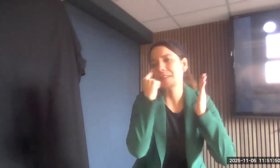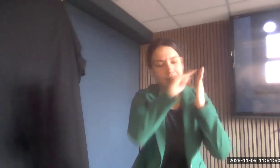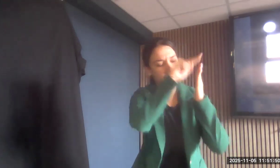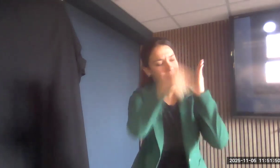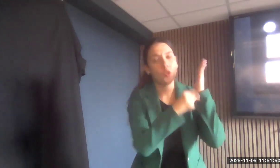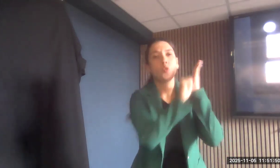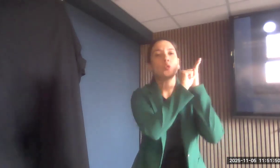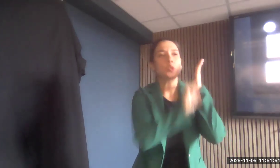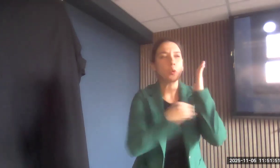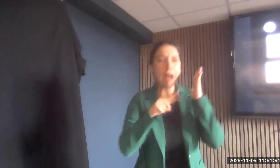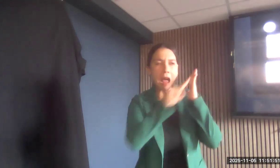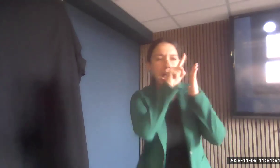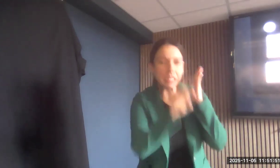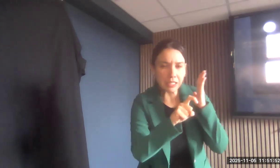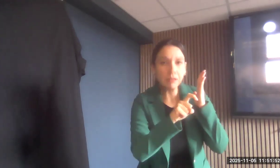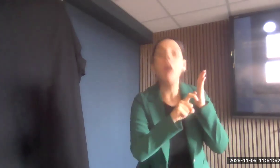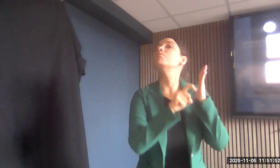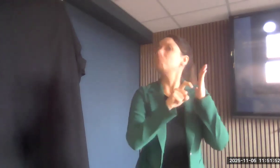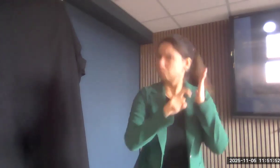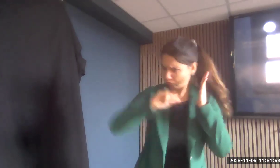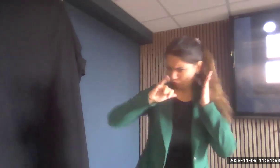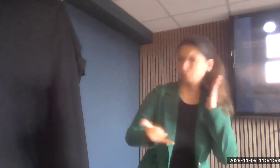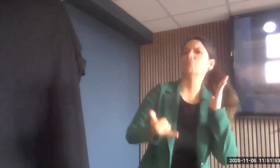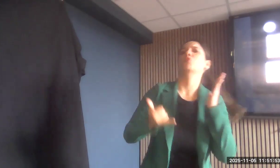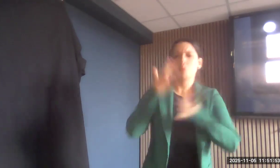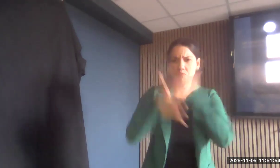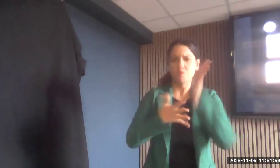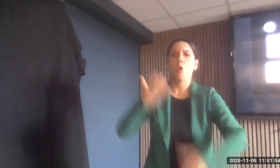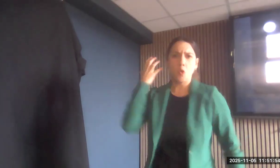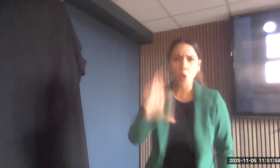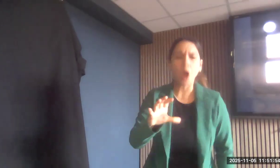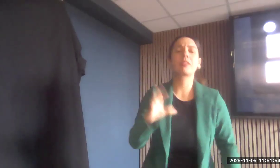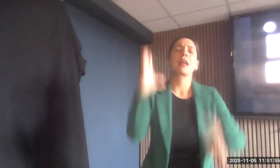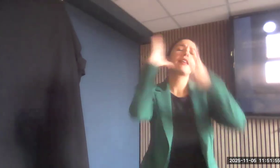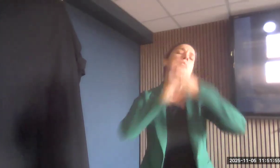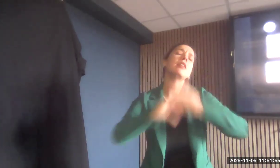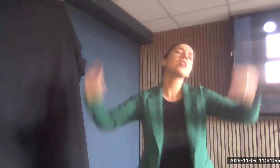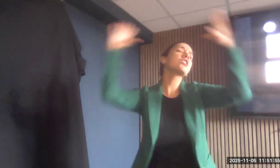When it seems that nobody's reporting that they've used this sign.